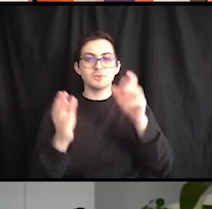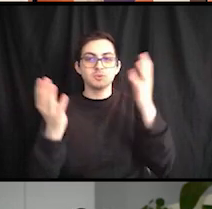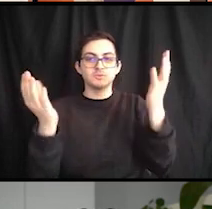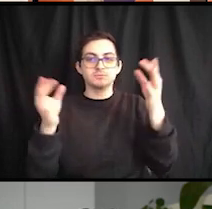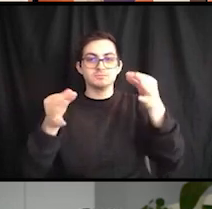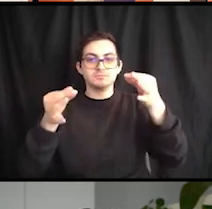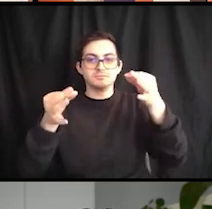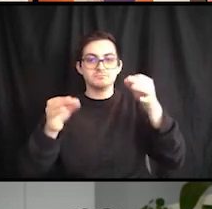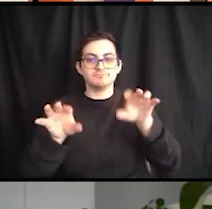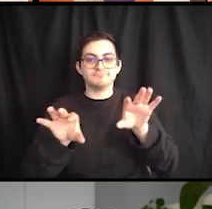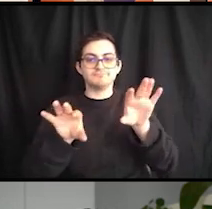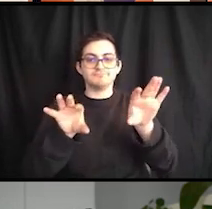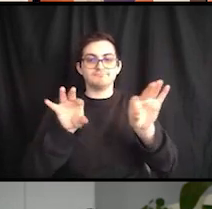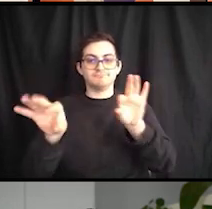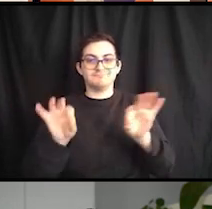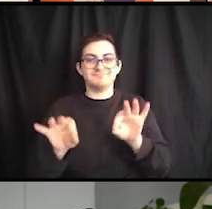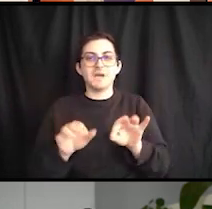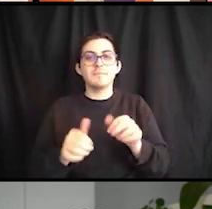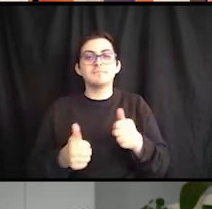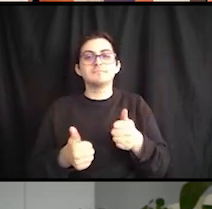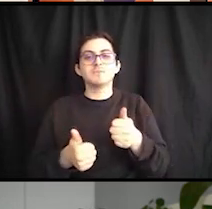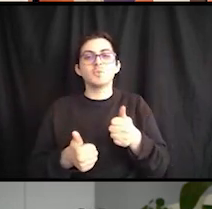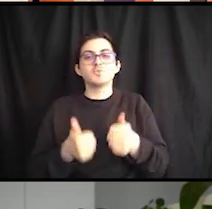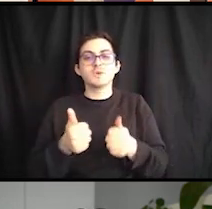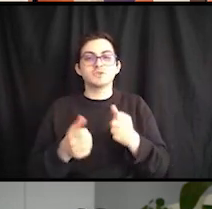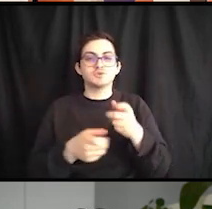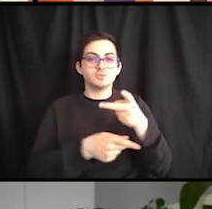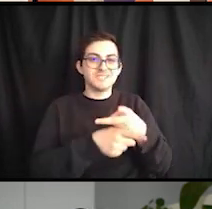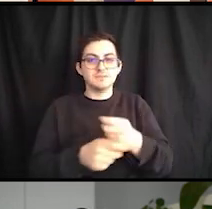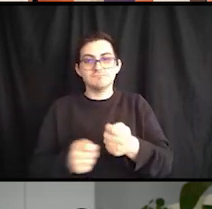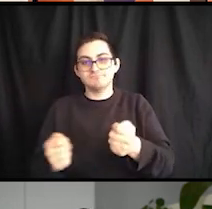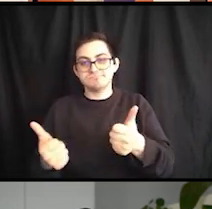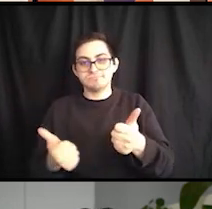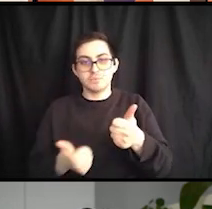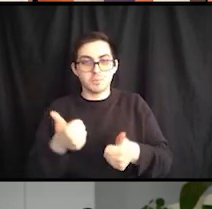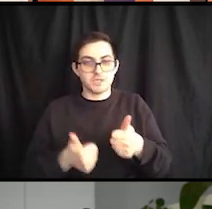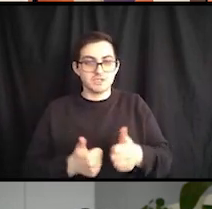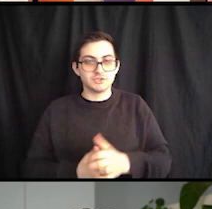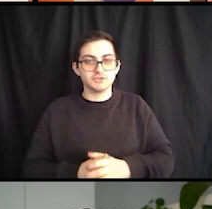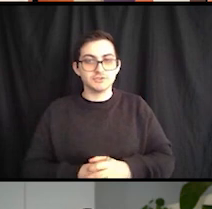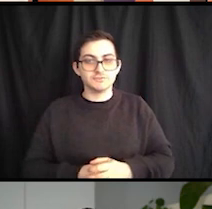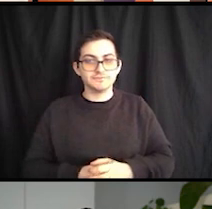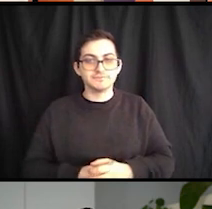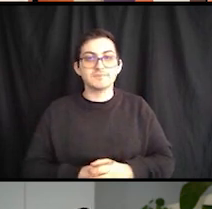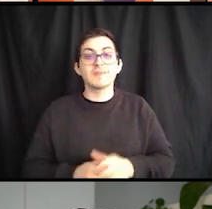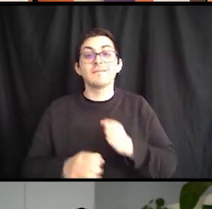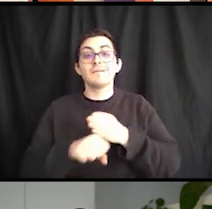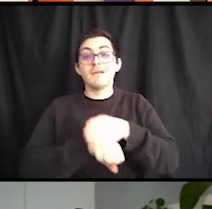this, since we don't have any conflicts fortunately. But what you'll do then is you can review the changes,